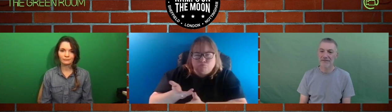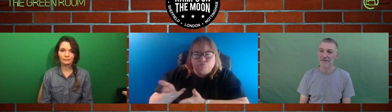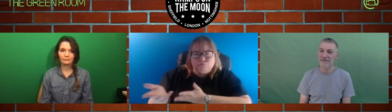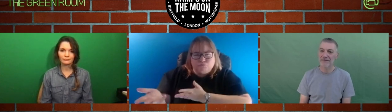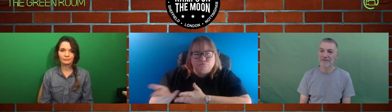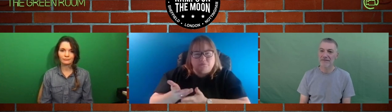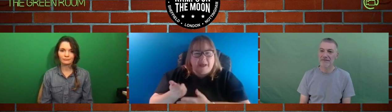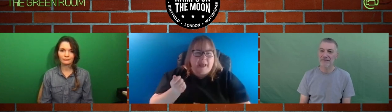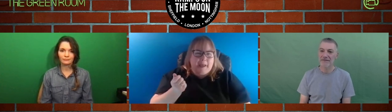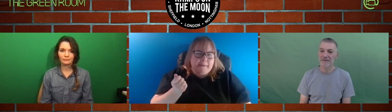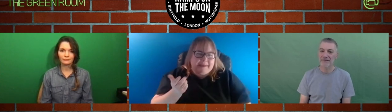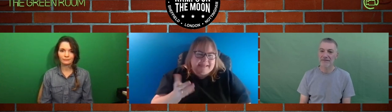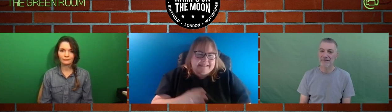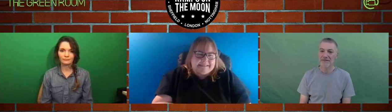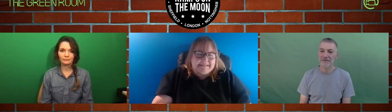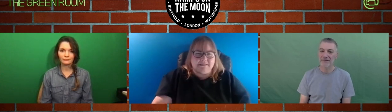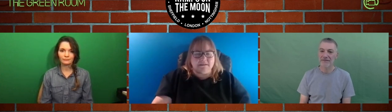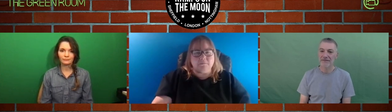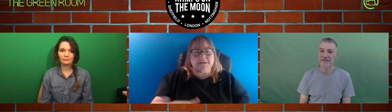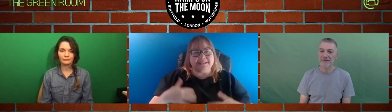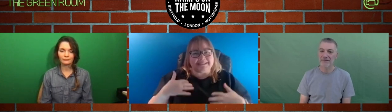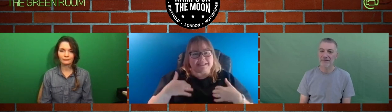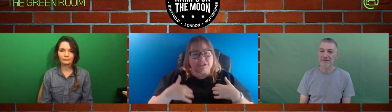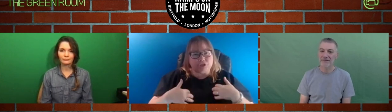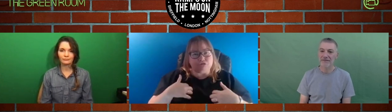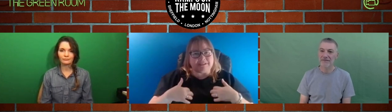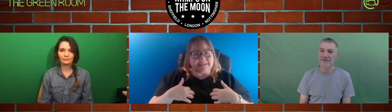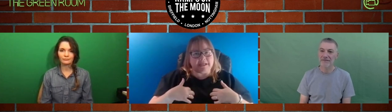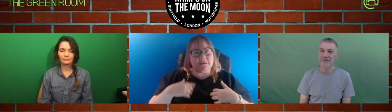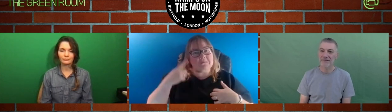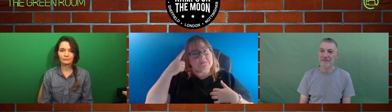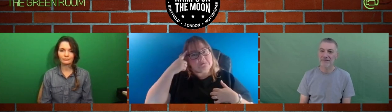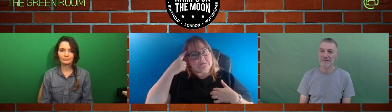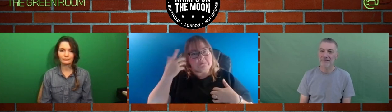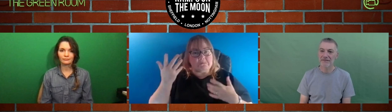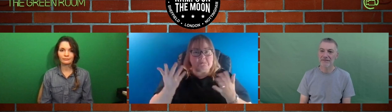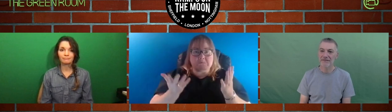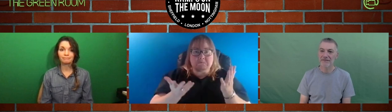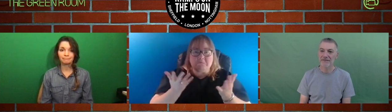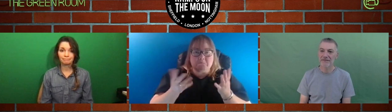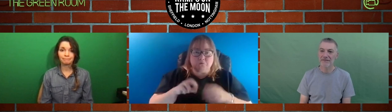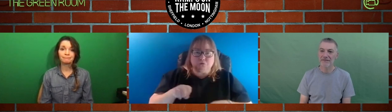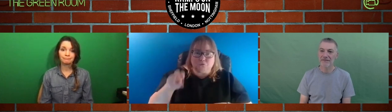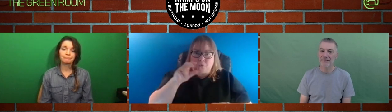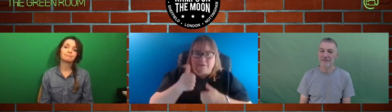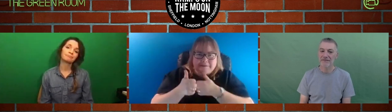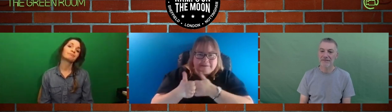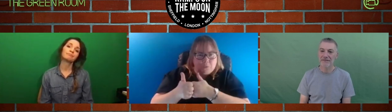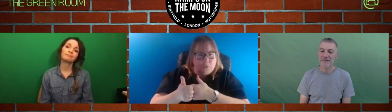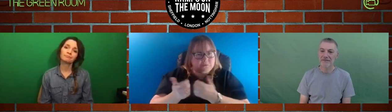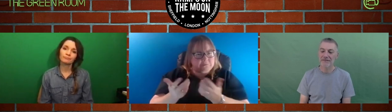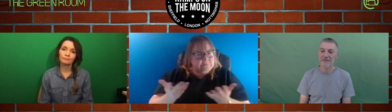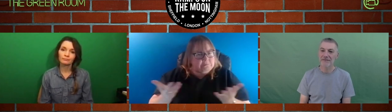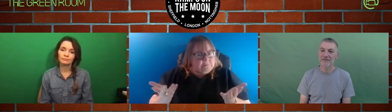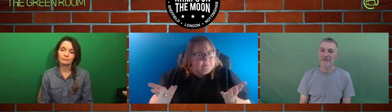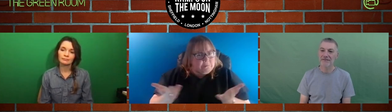It's interesting to think about how much support would have worked on tour because we were thinking we had a support worker that was going to come in